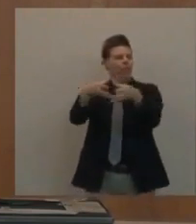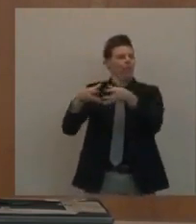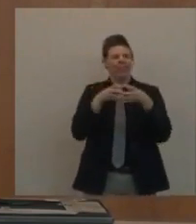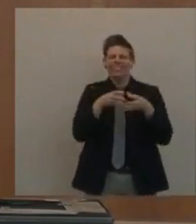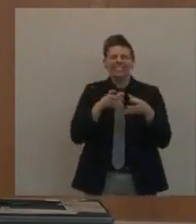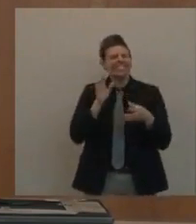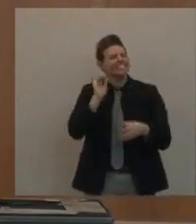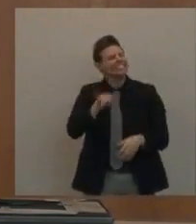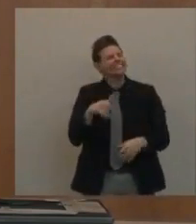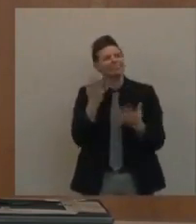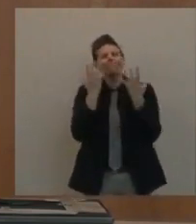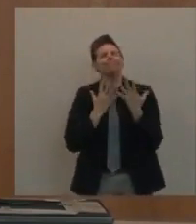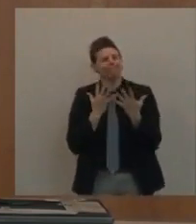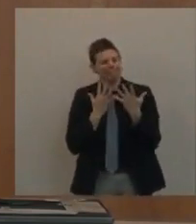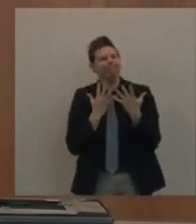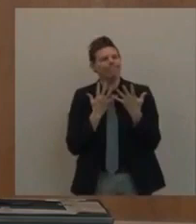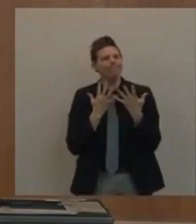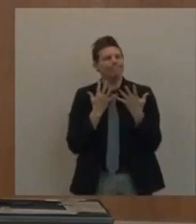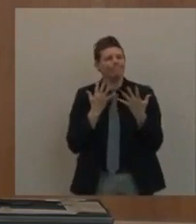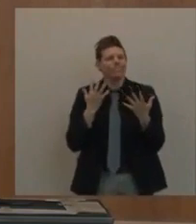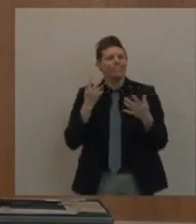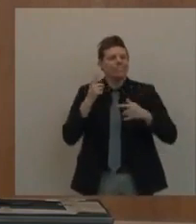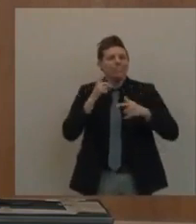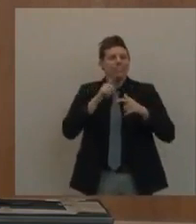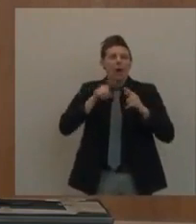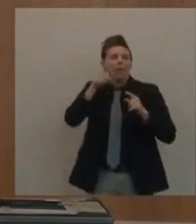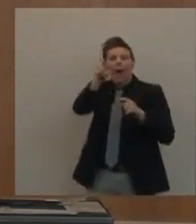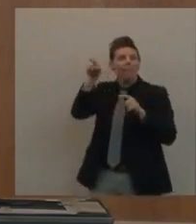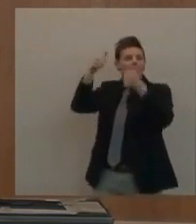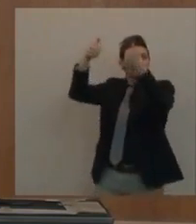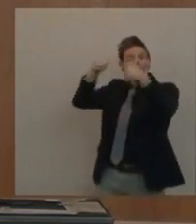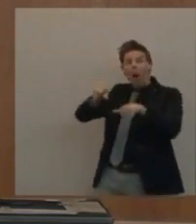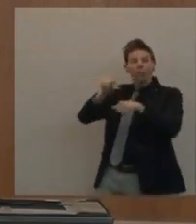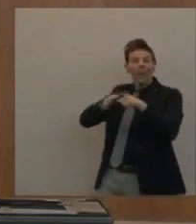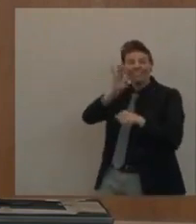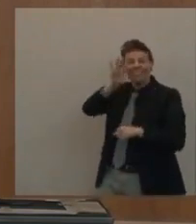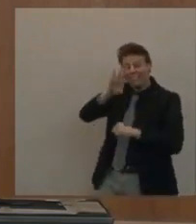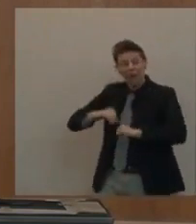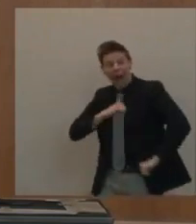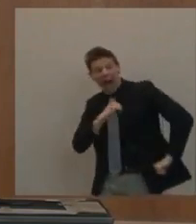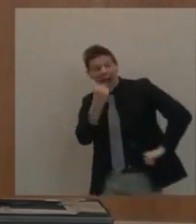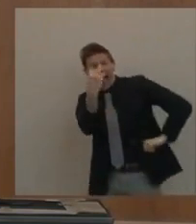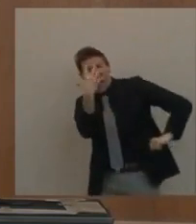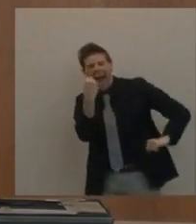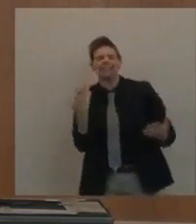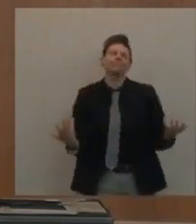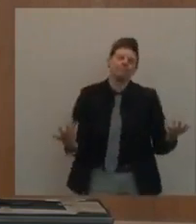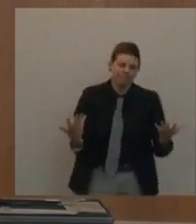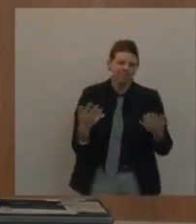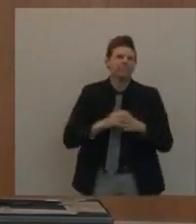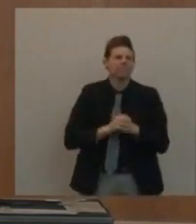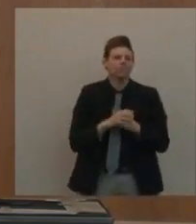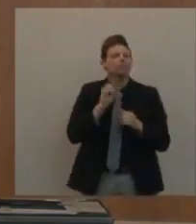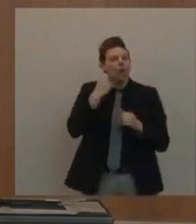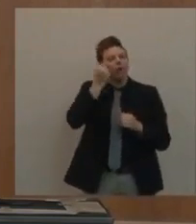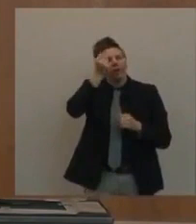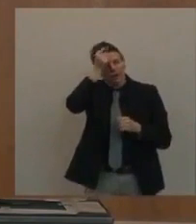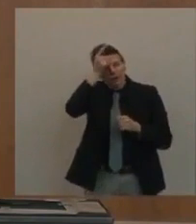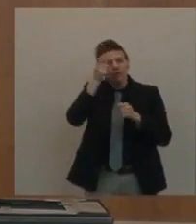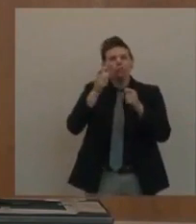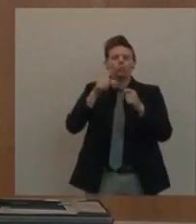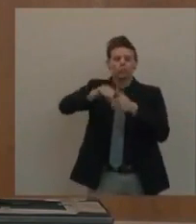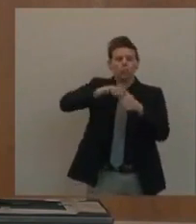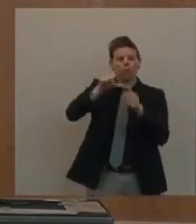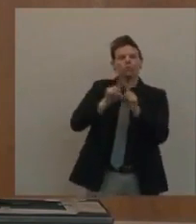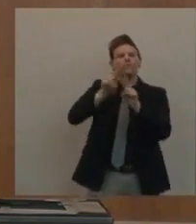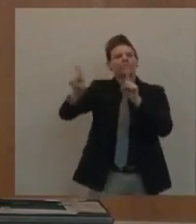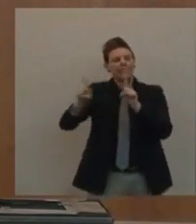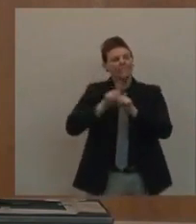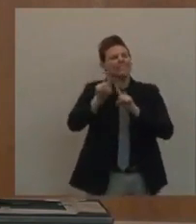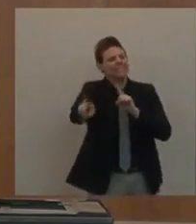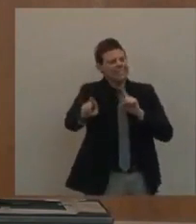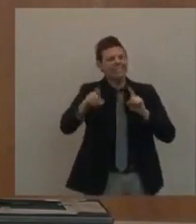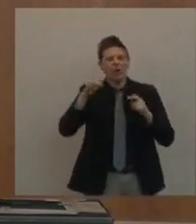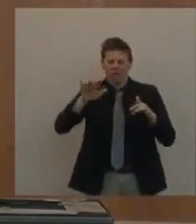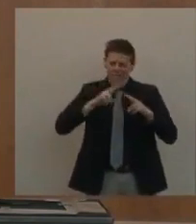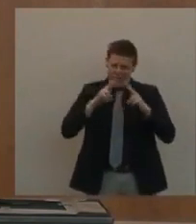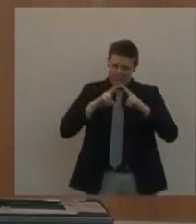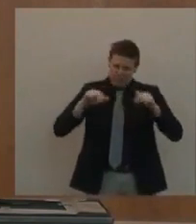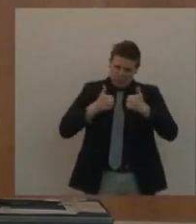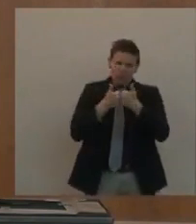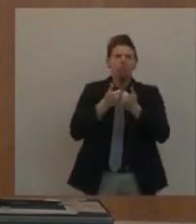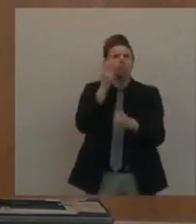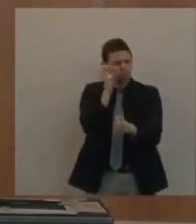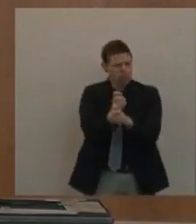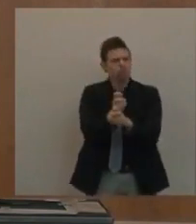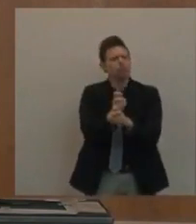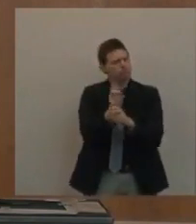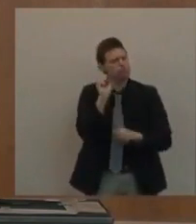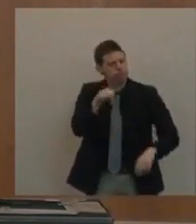AND WE ARE SEEING FAR TOO MANY PEOPLE IN PARKS AND DOING LEISURE ACTIVITIES IN LARGE GROUPS, AND THEN UNFORTUNATELY, POSTING ABOUT IT.